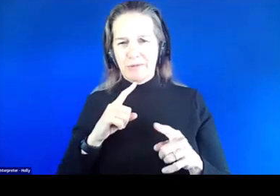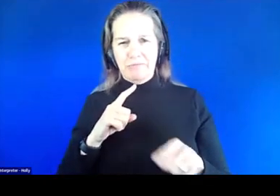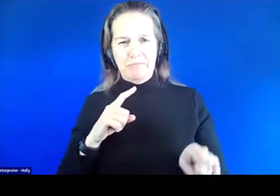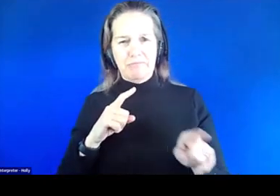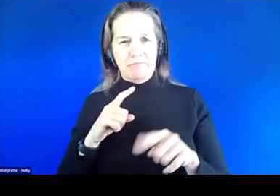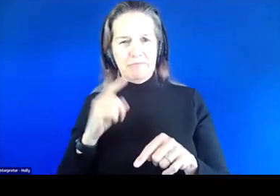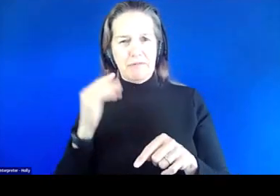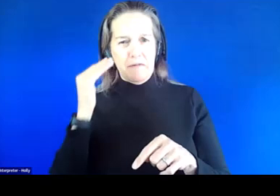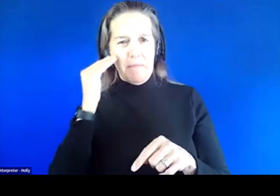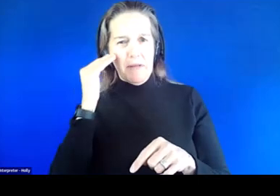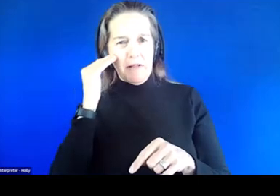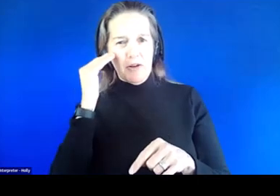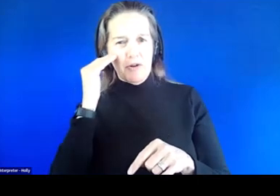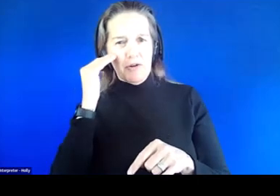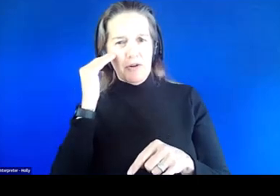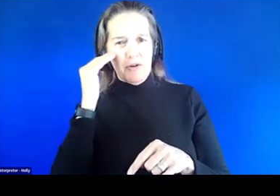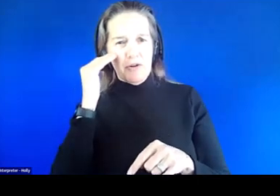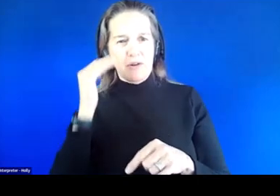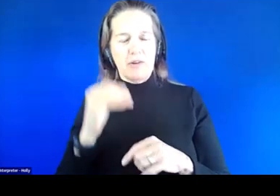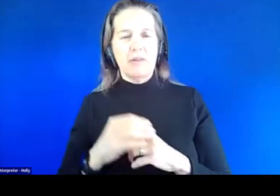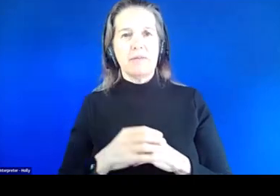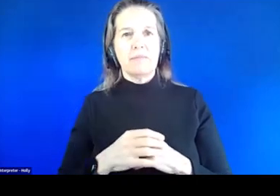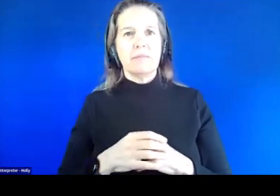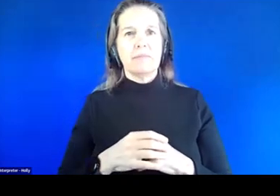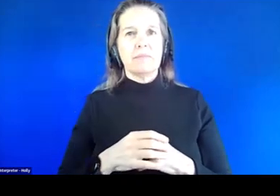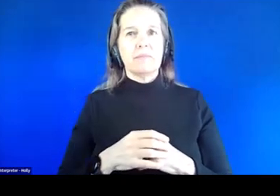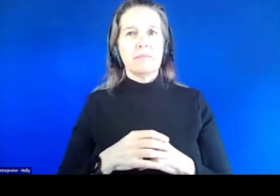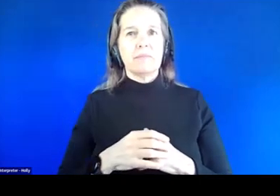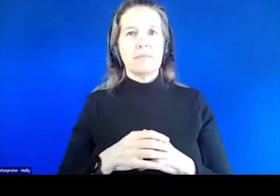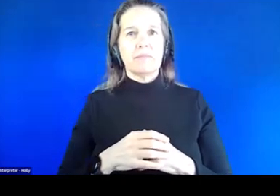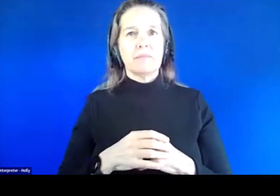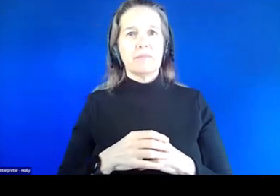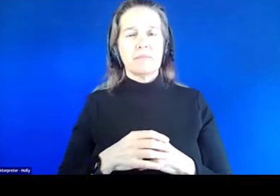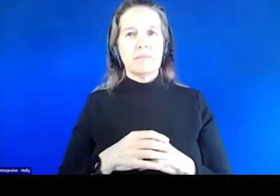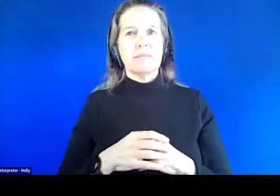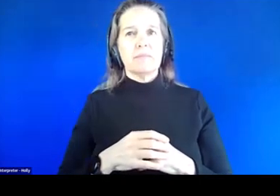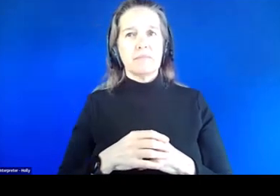has generated a lot of focus on community living